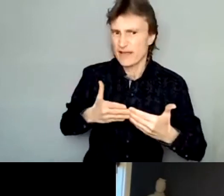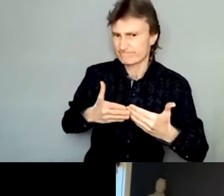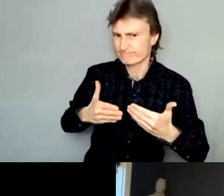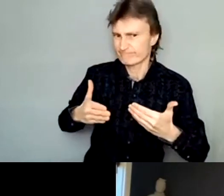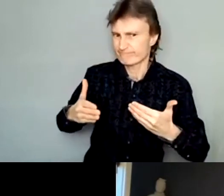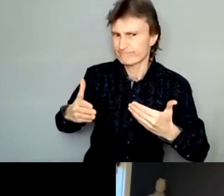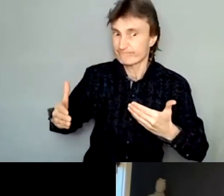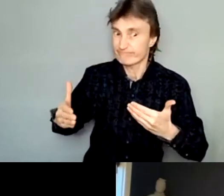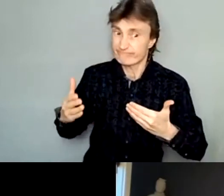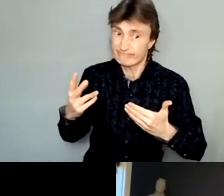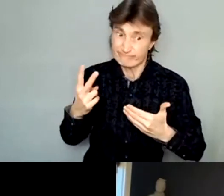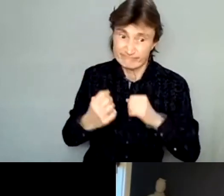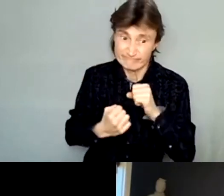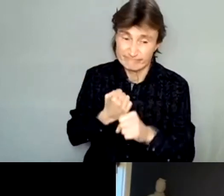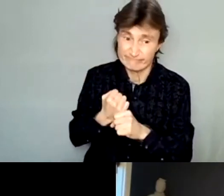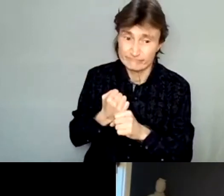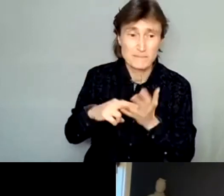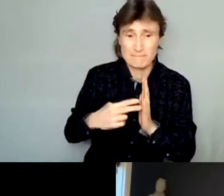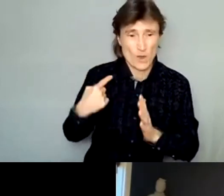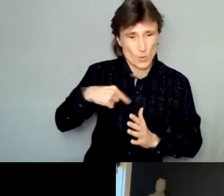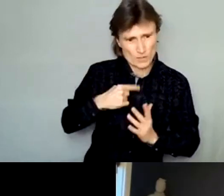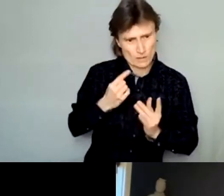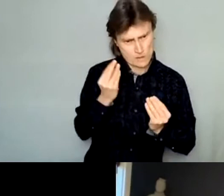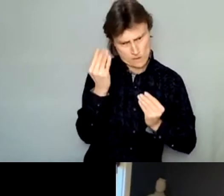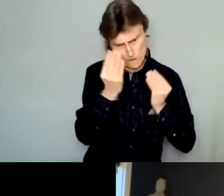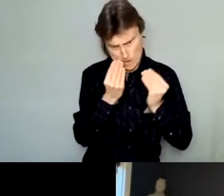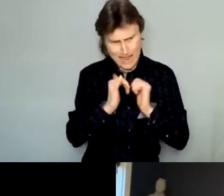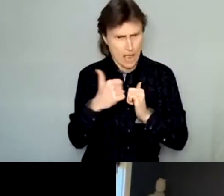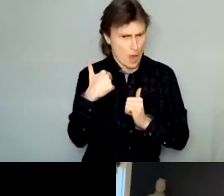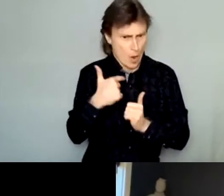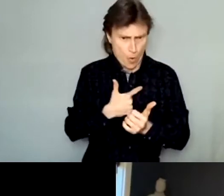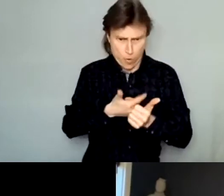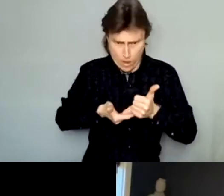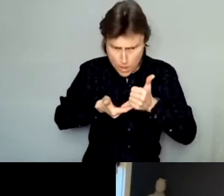our communities and our sector for that runway, which leads us to resiliency.